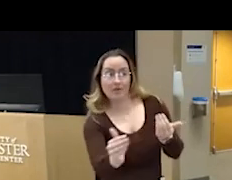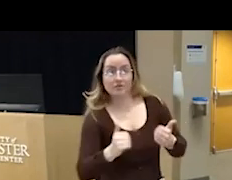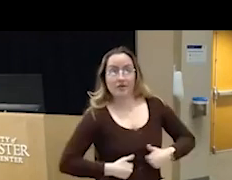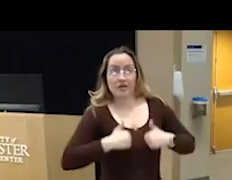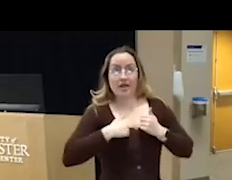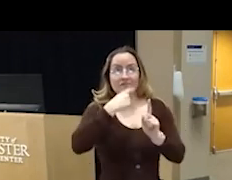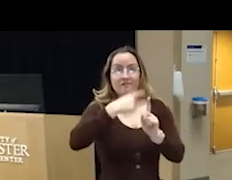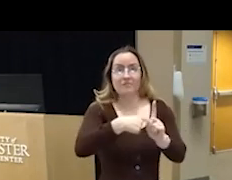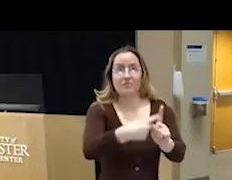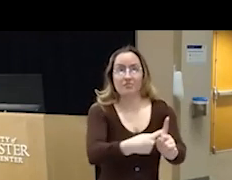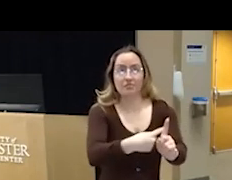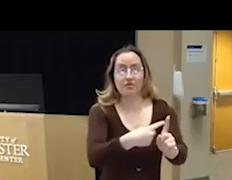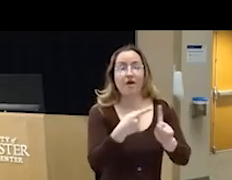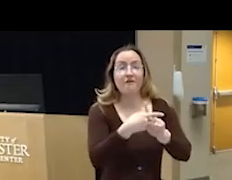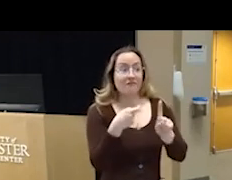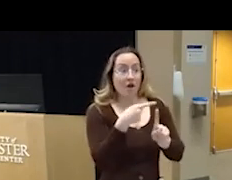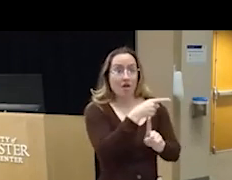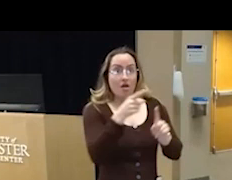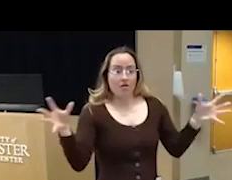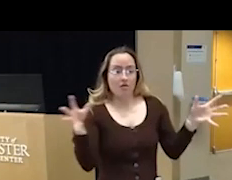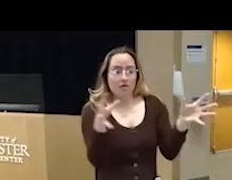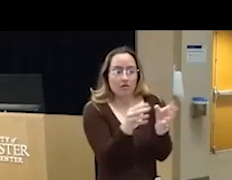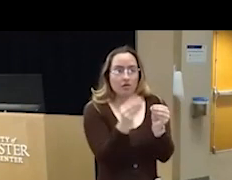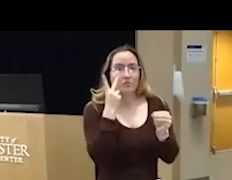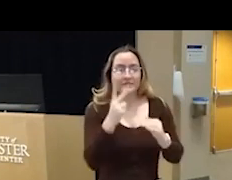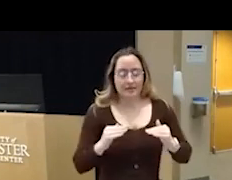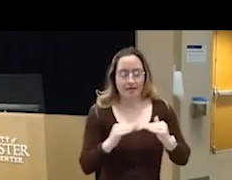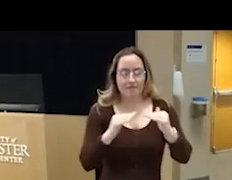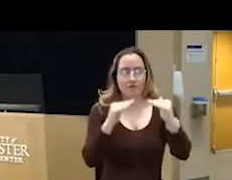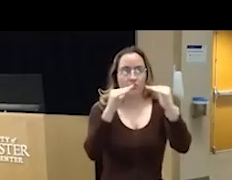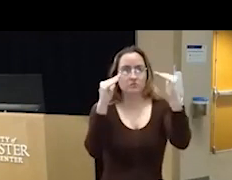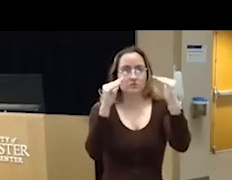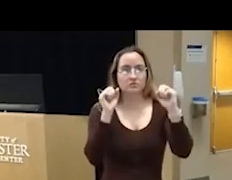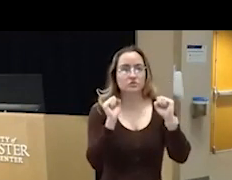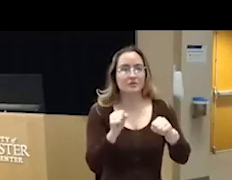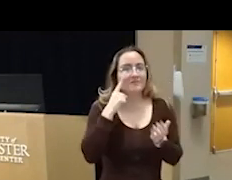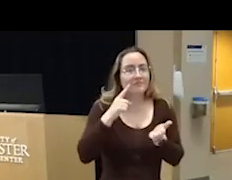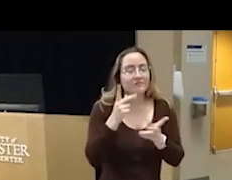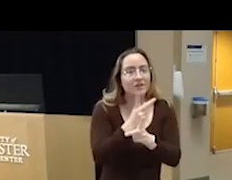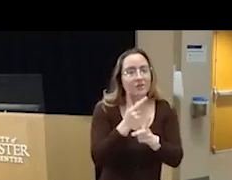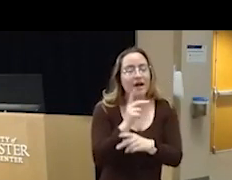blood for levels where we can easily tag on also lipids and glucose. So monitoring